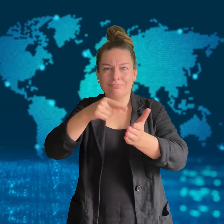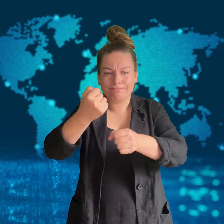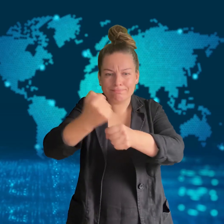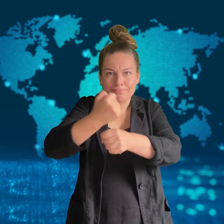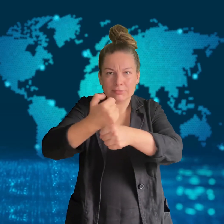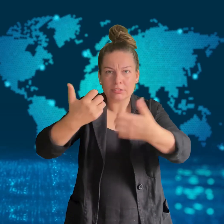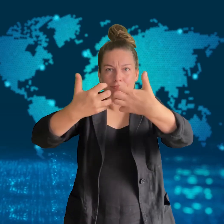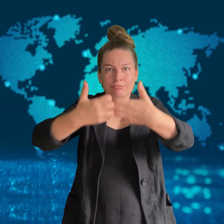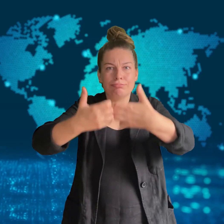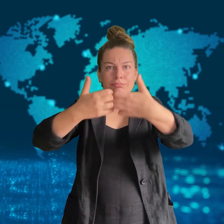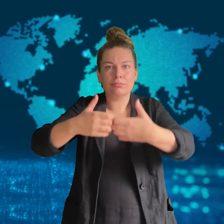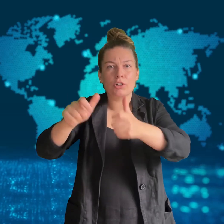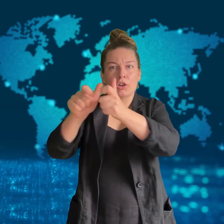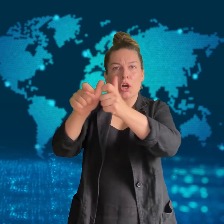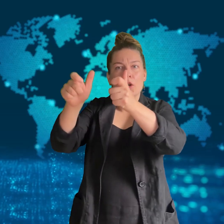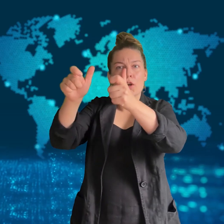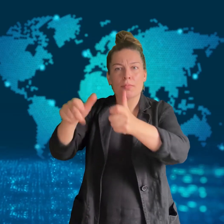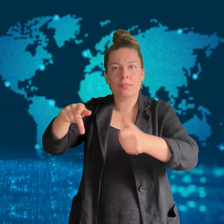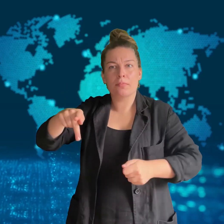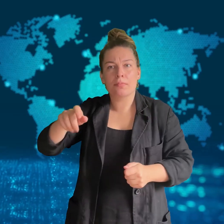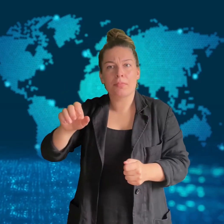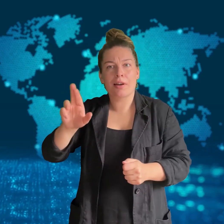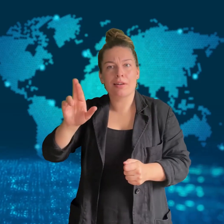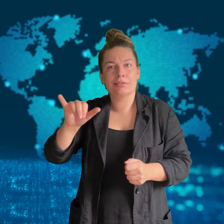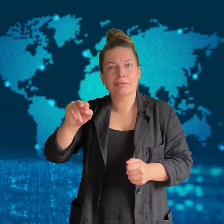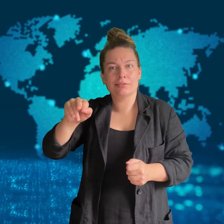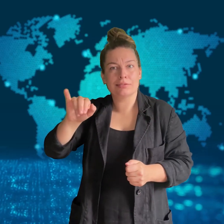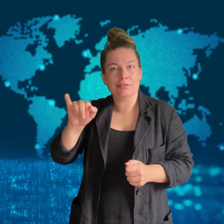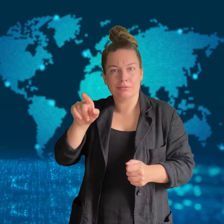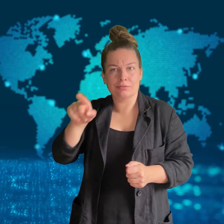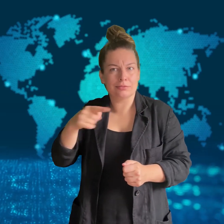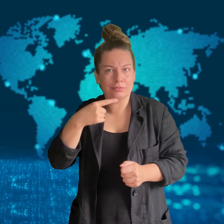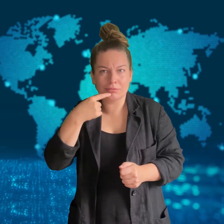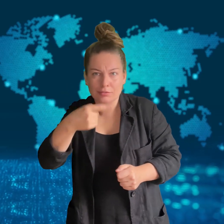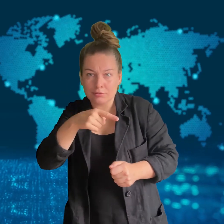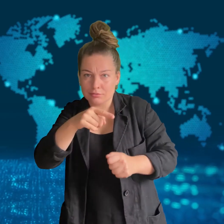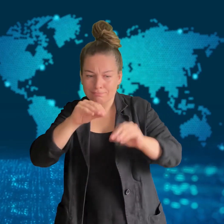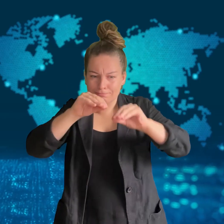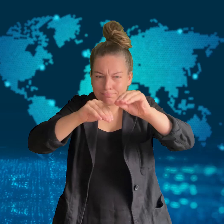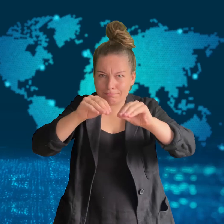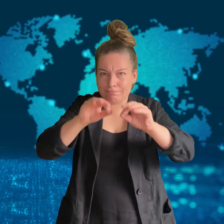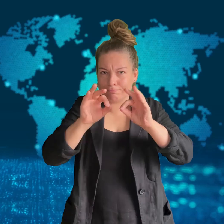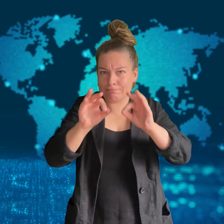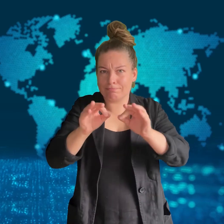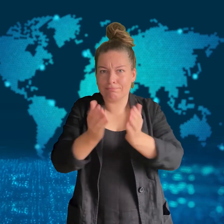negligent shipwreck as well as